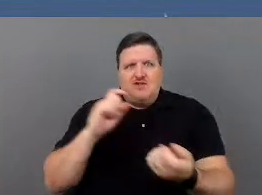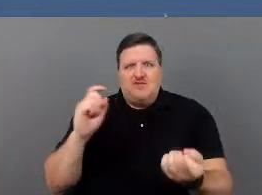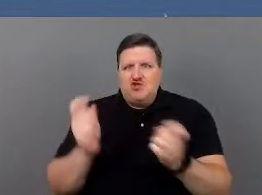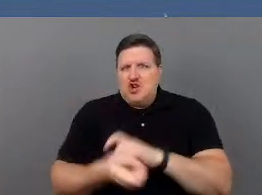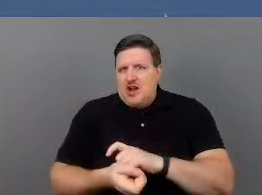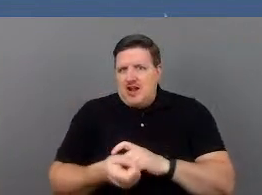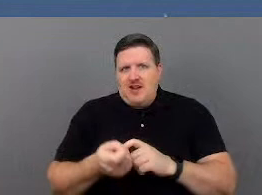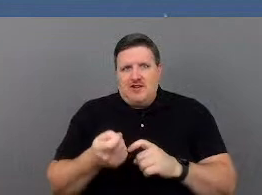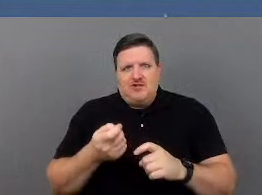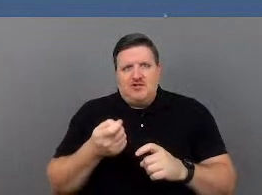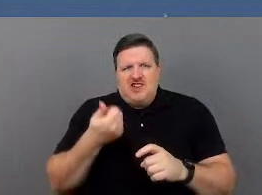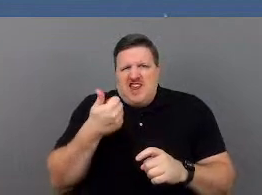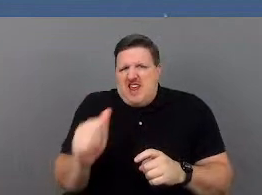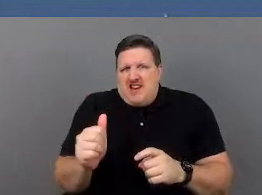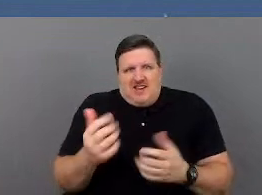I'M NOT ASKING THAT THEY DEFUND THE POLICE.